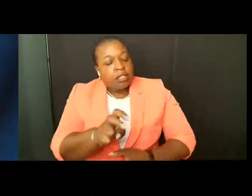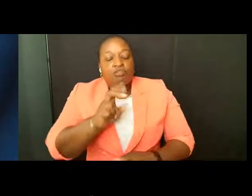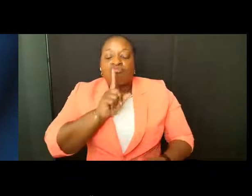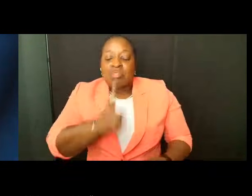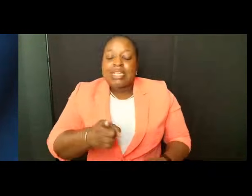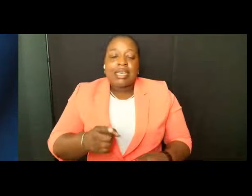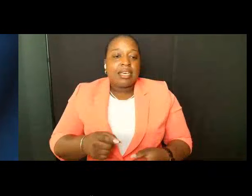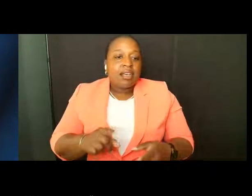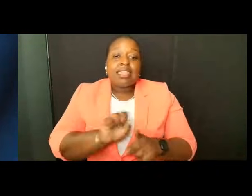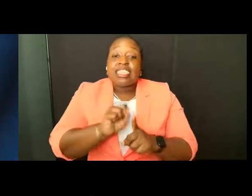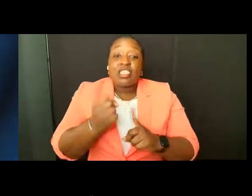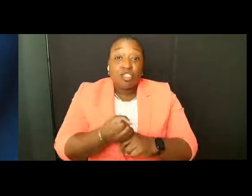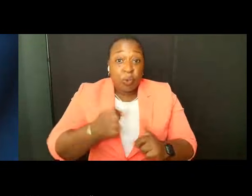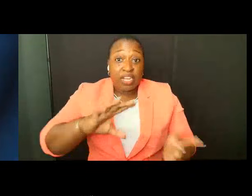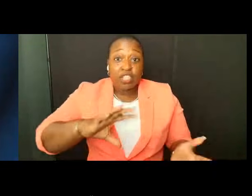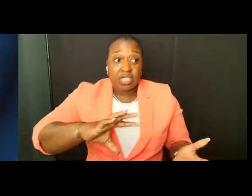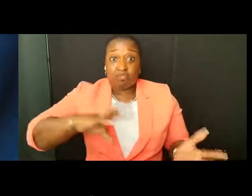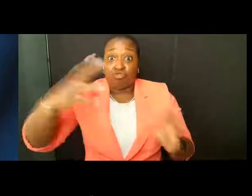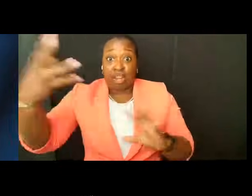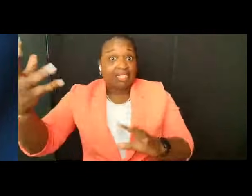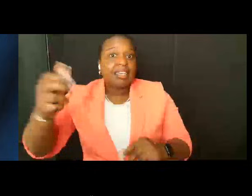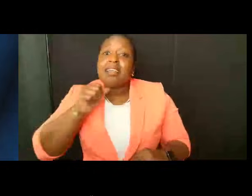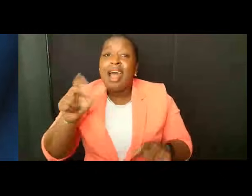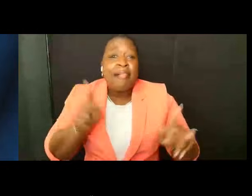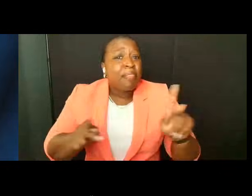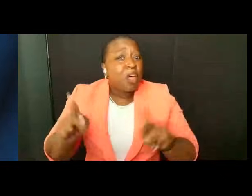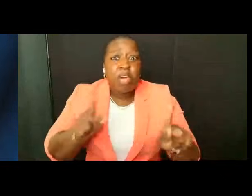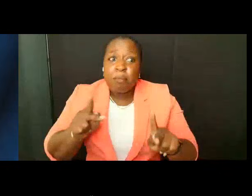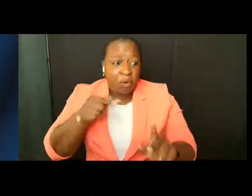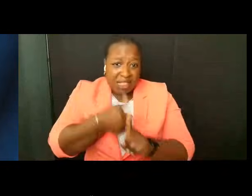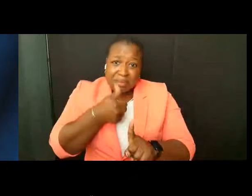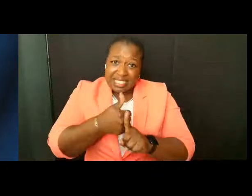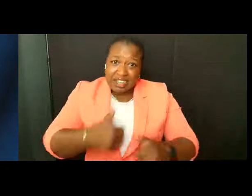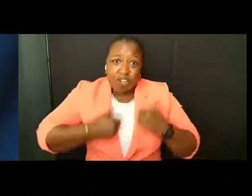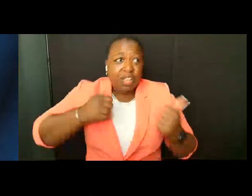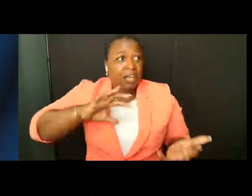not the people that are crazy. This is extremely difficult to understand.